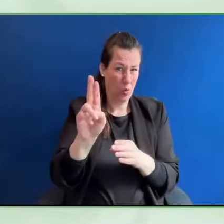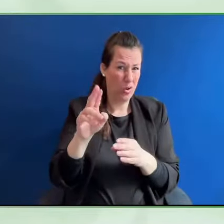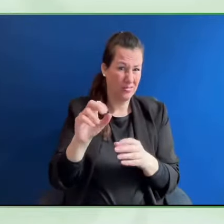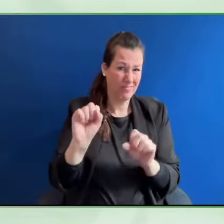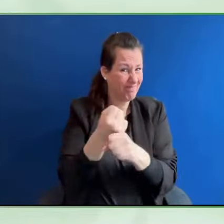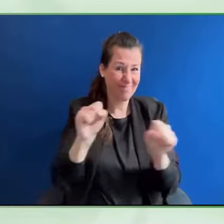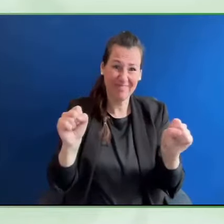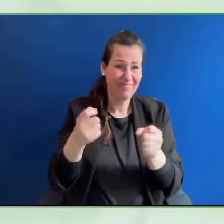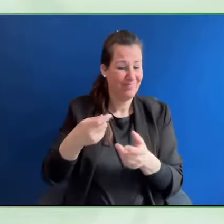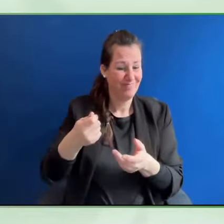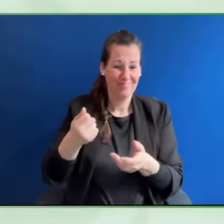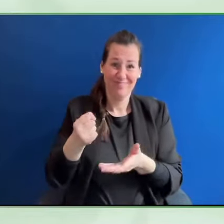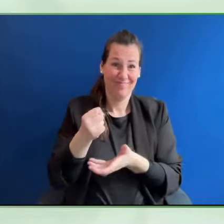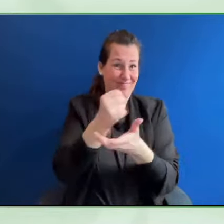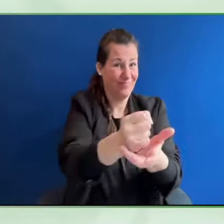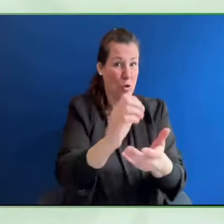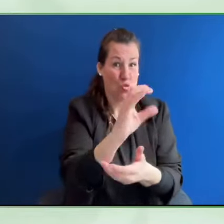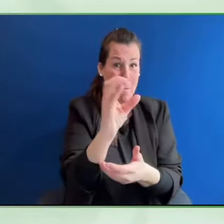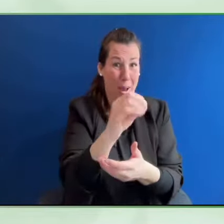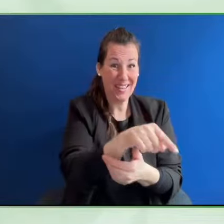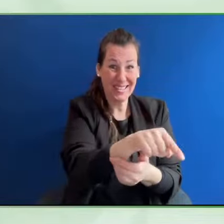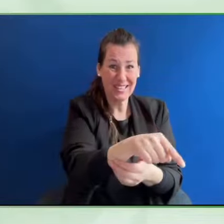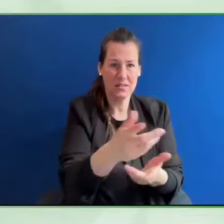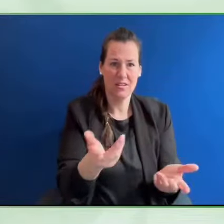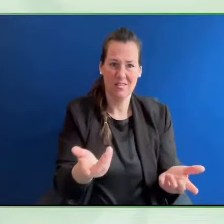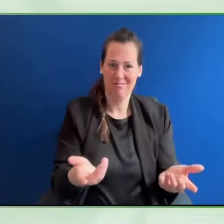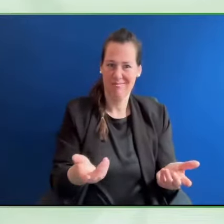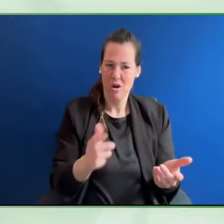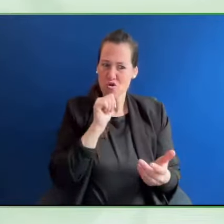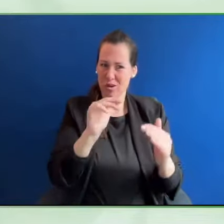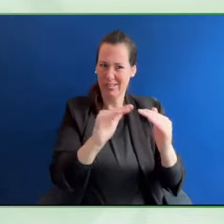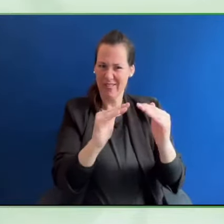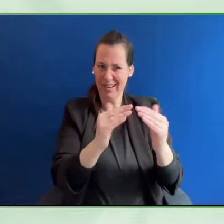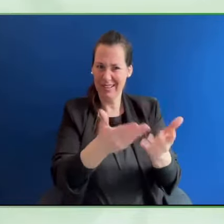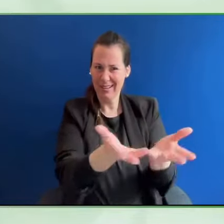Thomas, you represents big umbrella organisation.